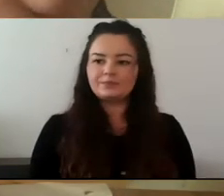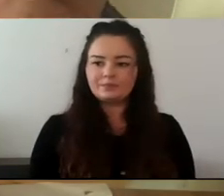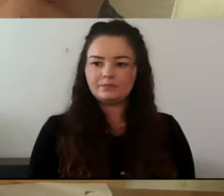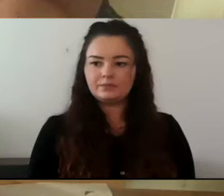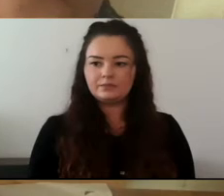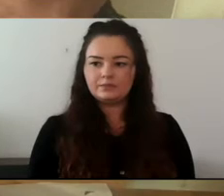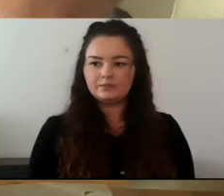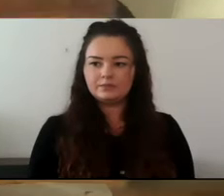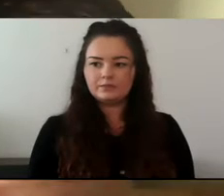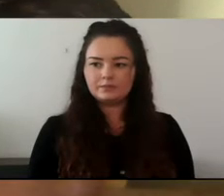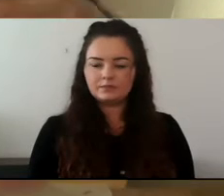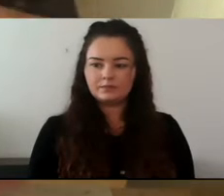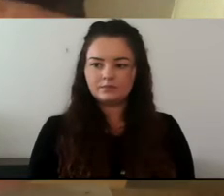There we go, I'm just holding it by the edge